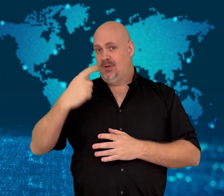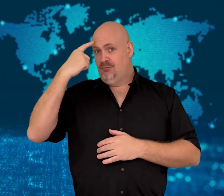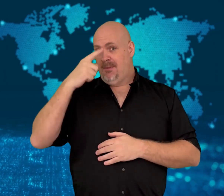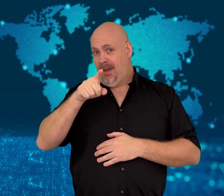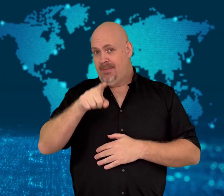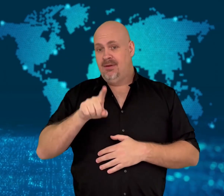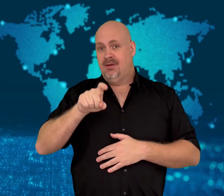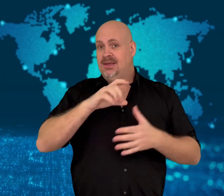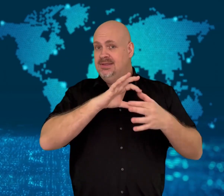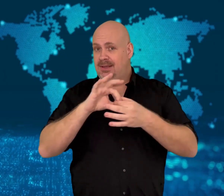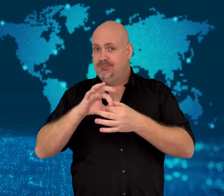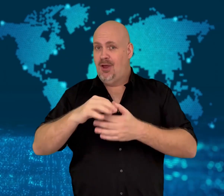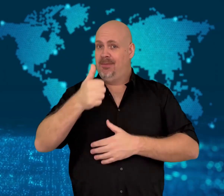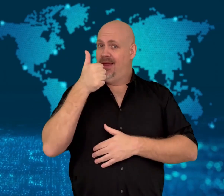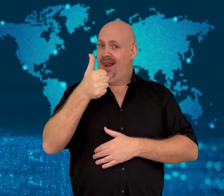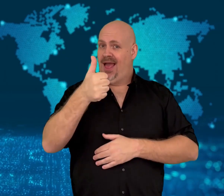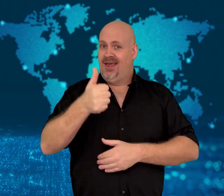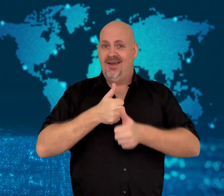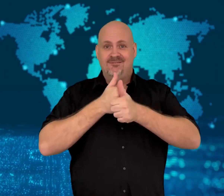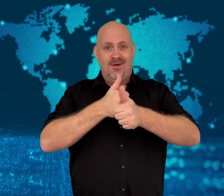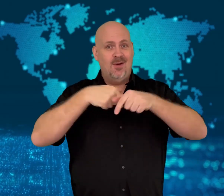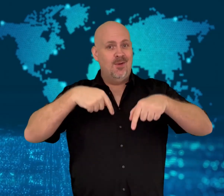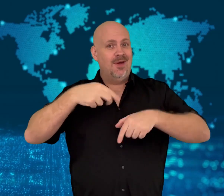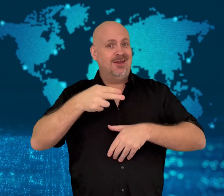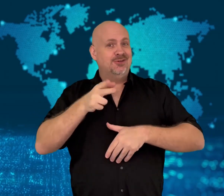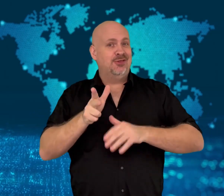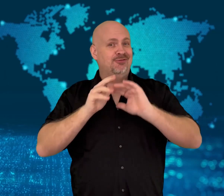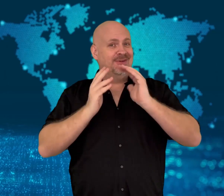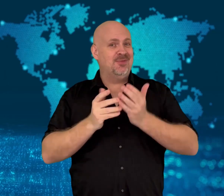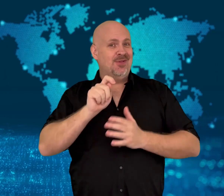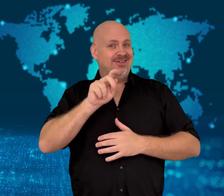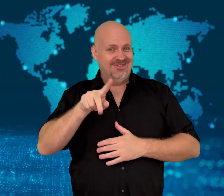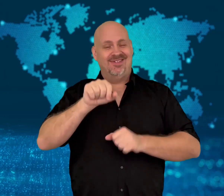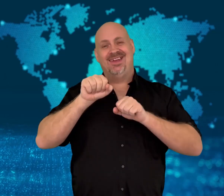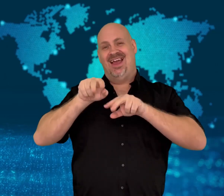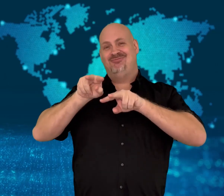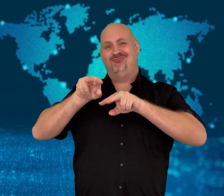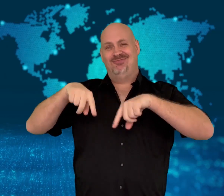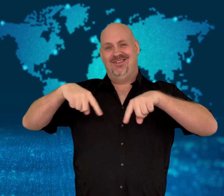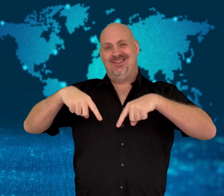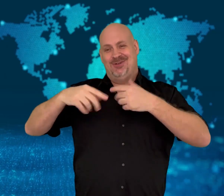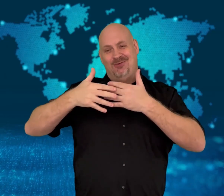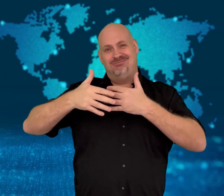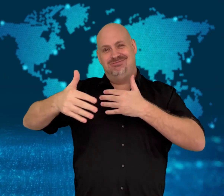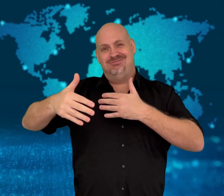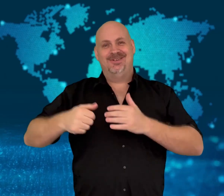Don't forget to subscribe, like, and follow H3 World TV to get new video updates!